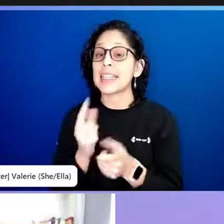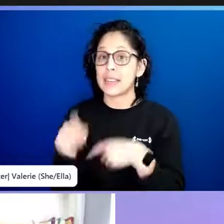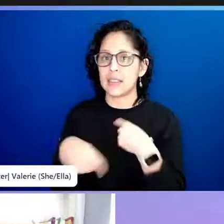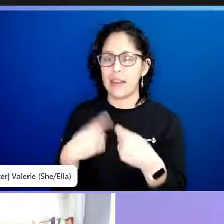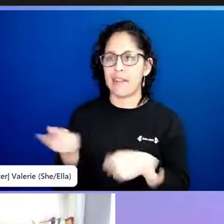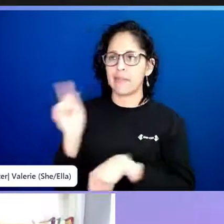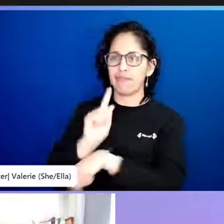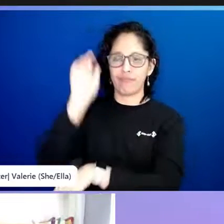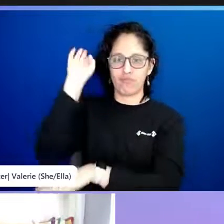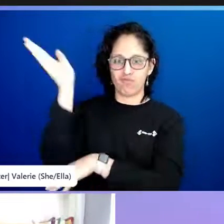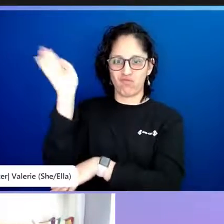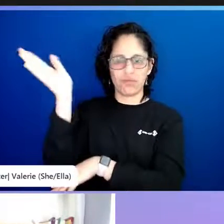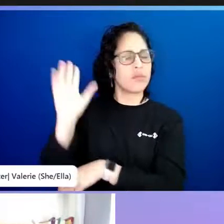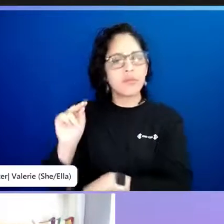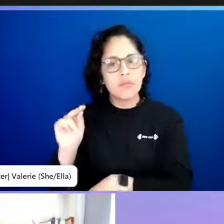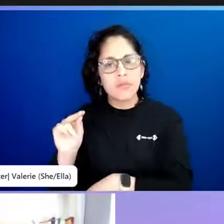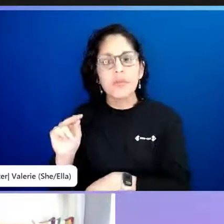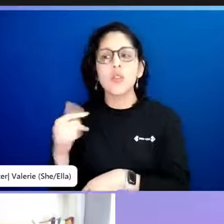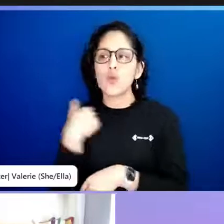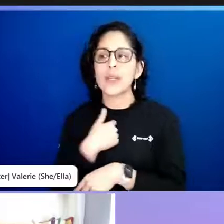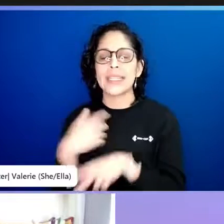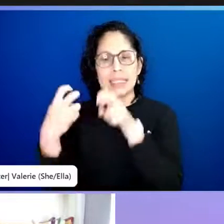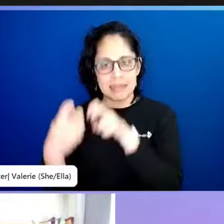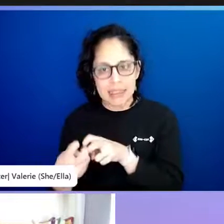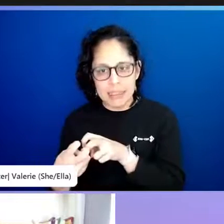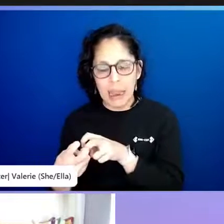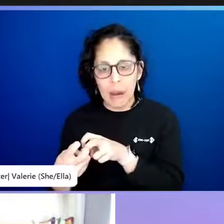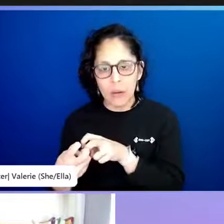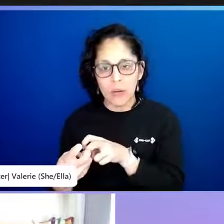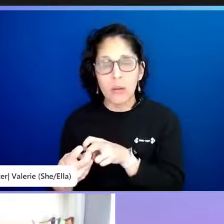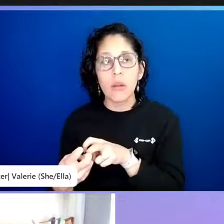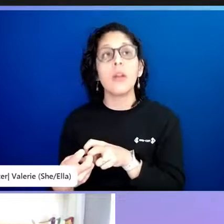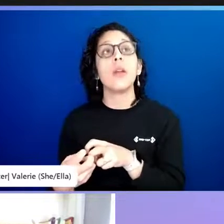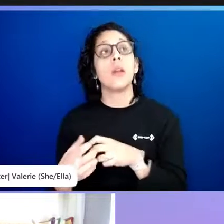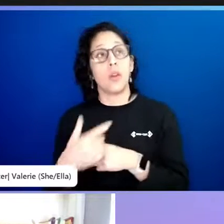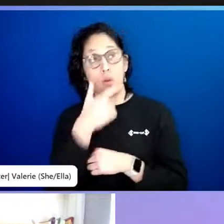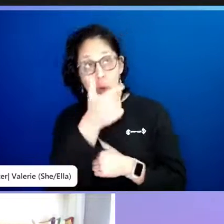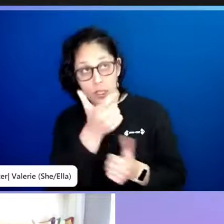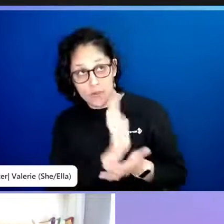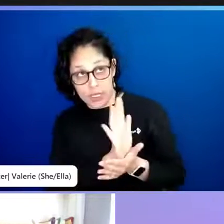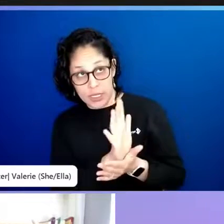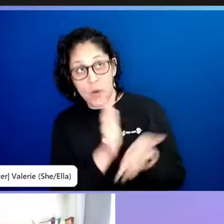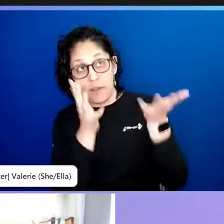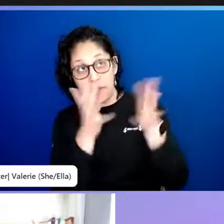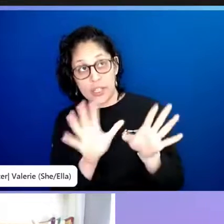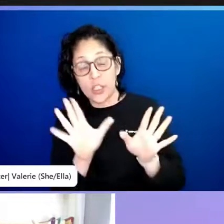have more conversation we play the videos and then we talk about how just like I did